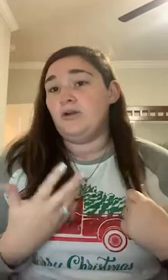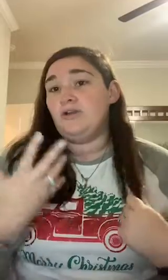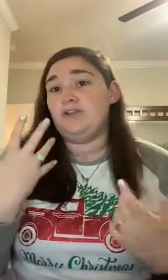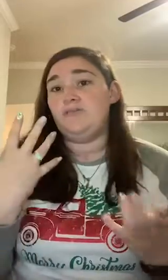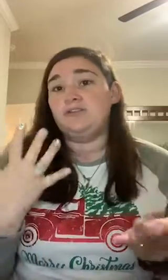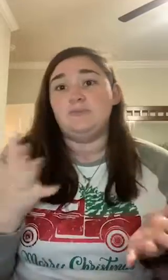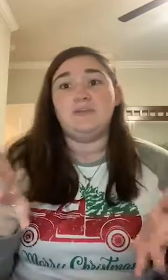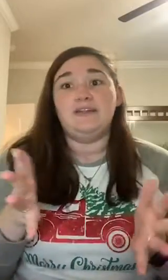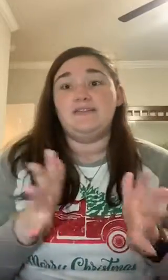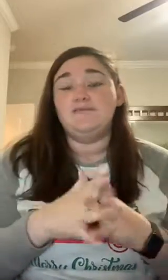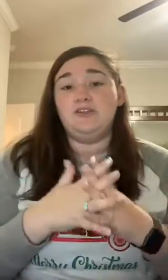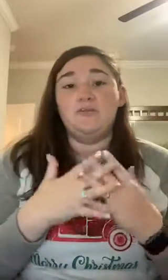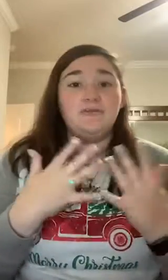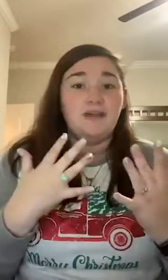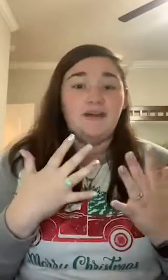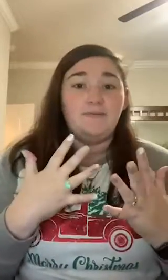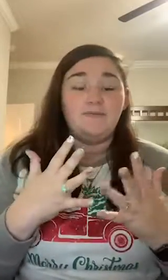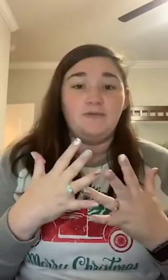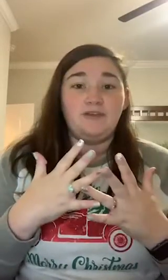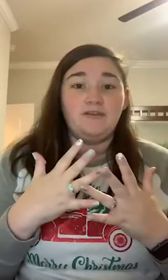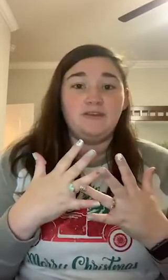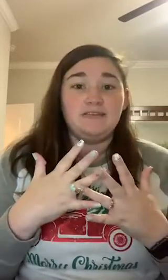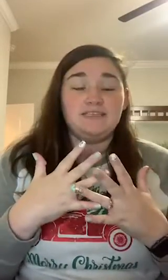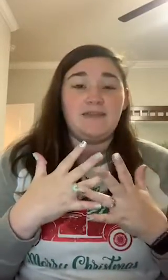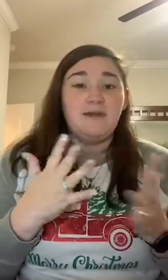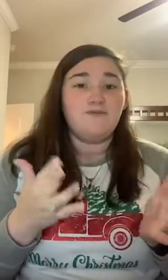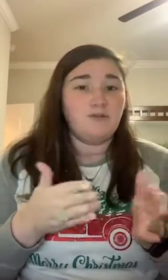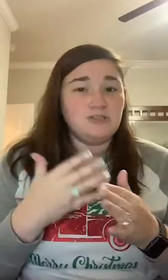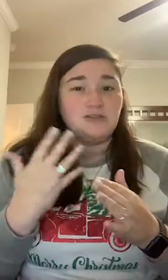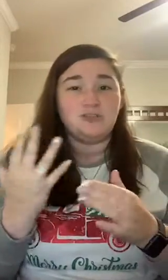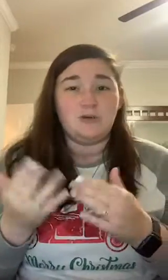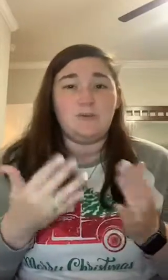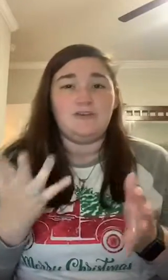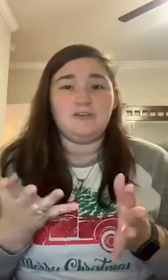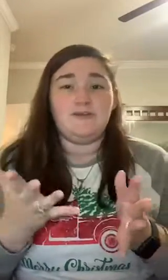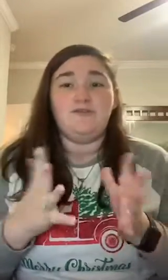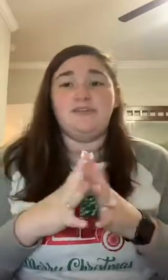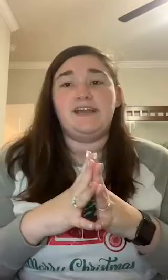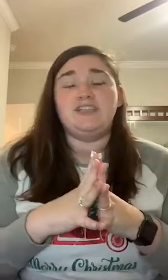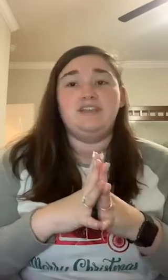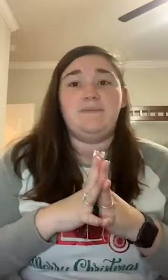you interpret, you know, we don't sign metaphors. you interpret what those metaphors actually mean